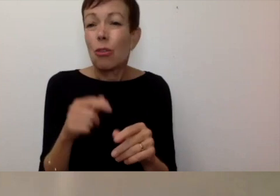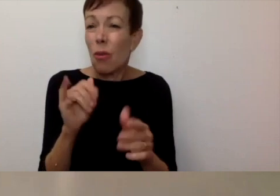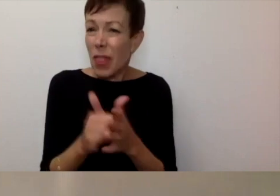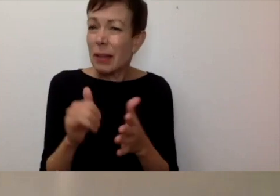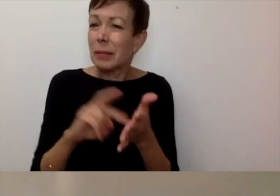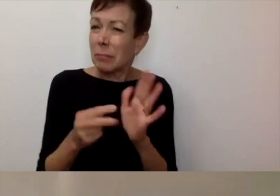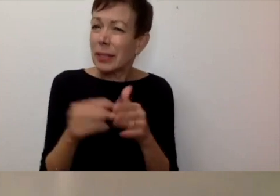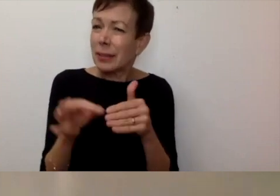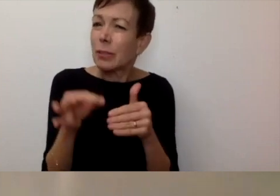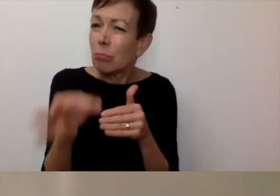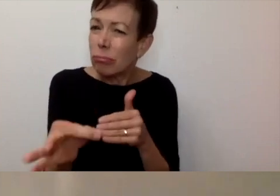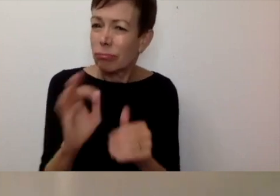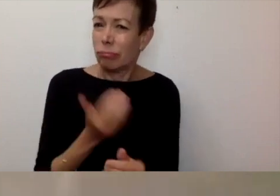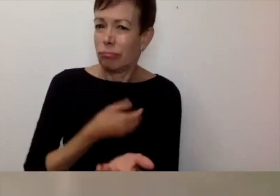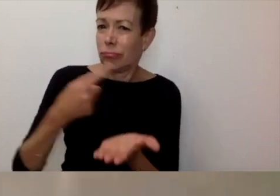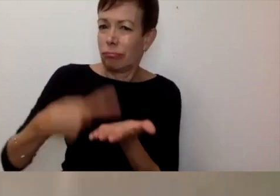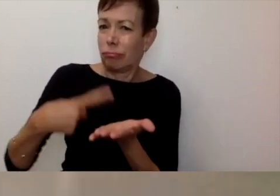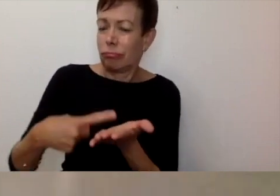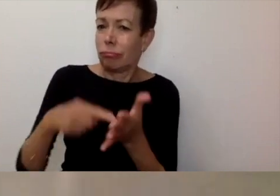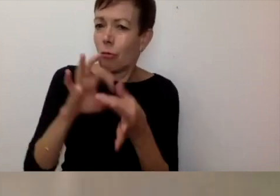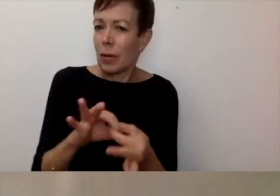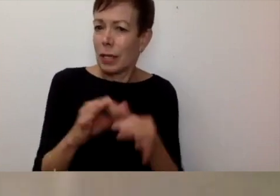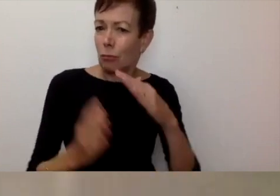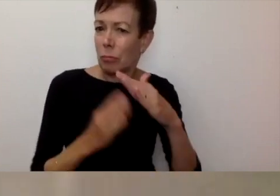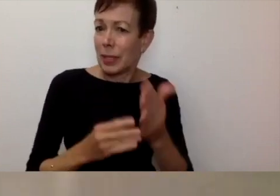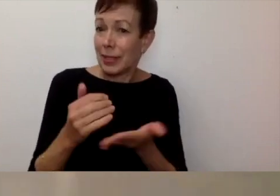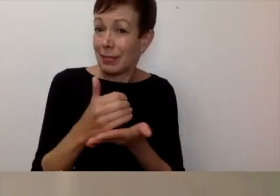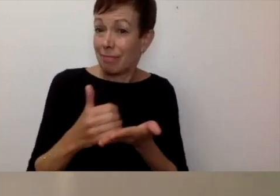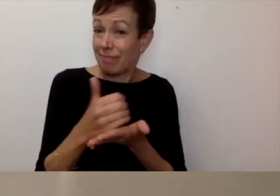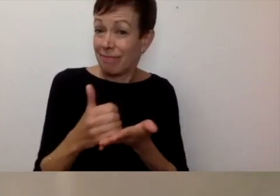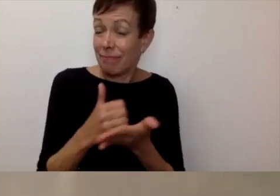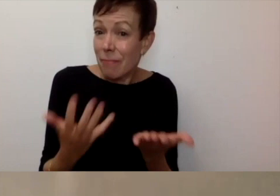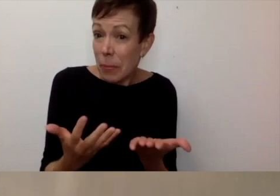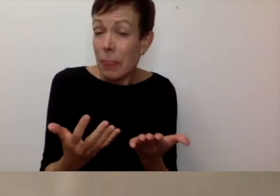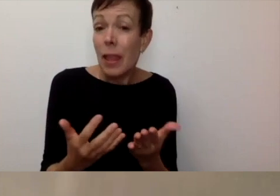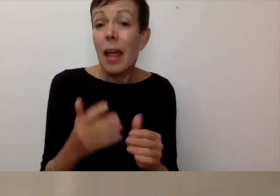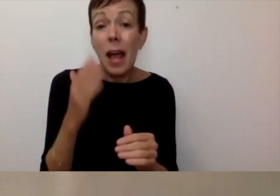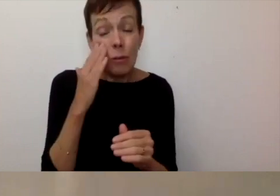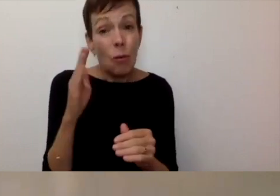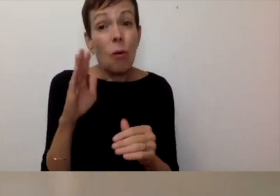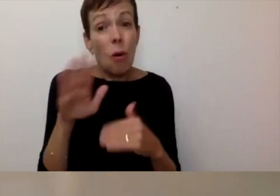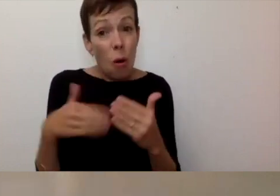the letters are not working on different projects at the same time and advocating for different things at the same time but you know as